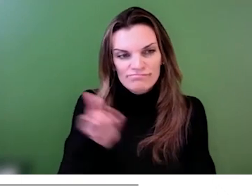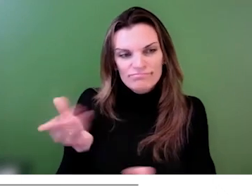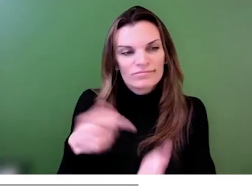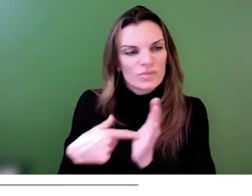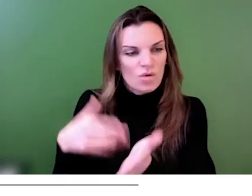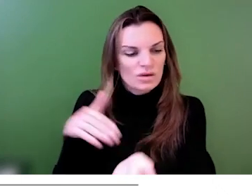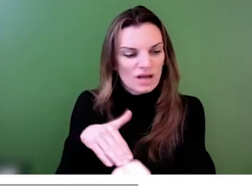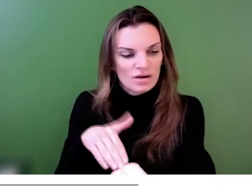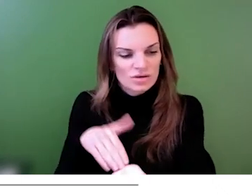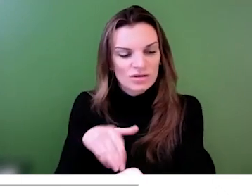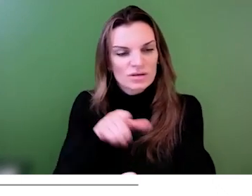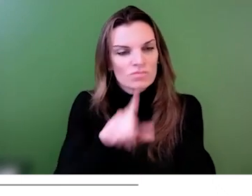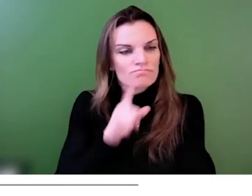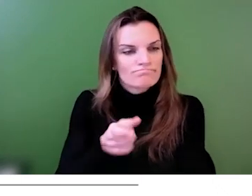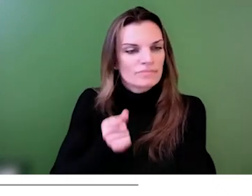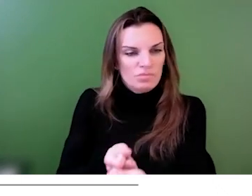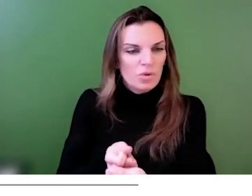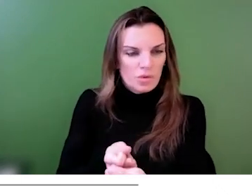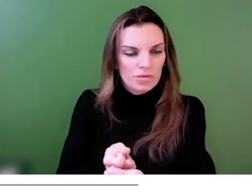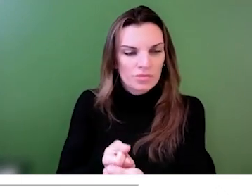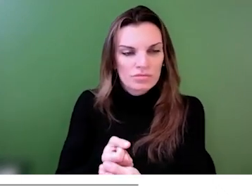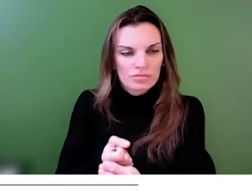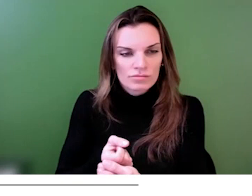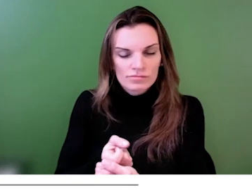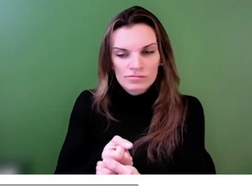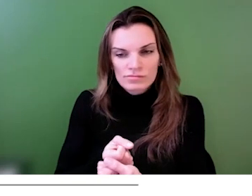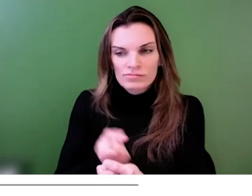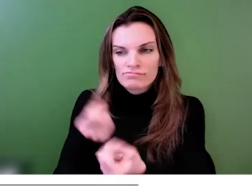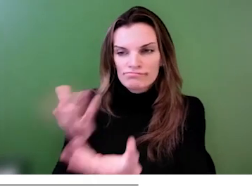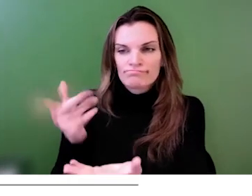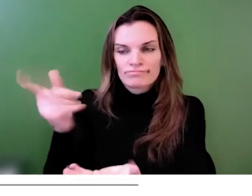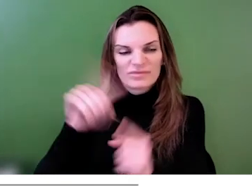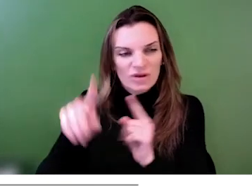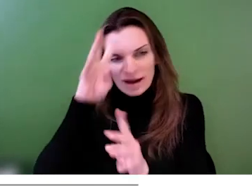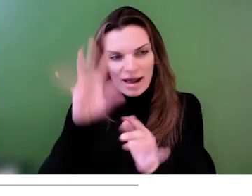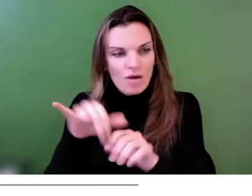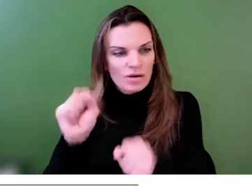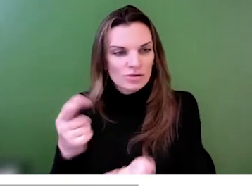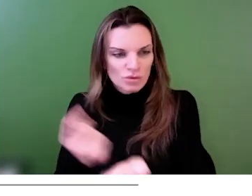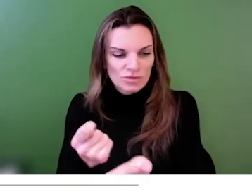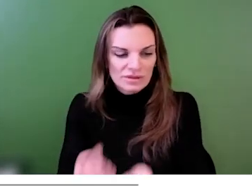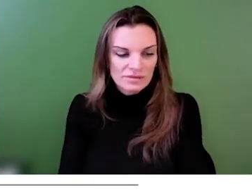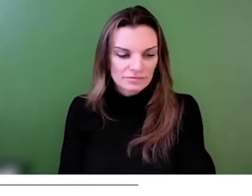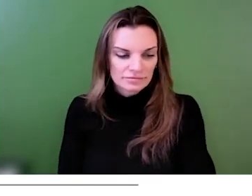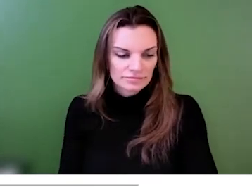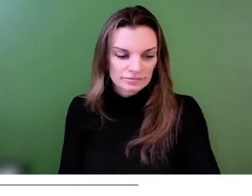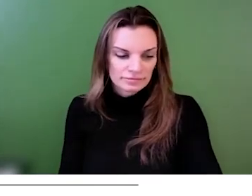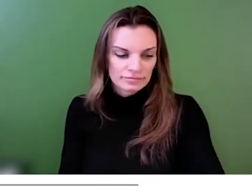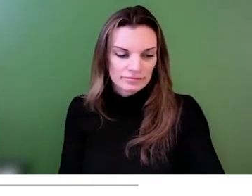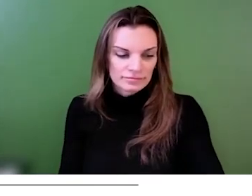kind of compiles everything and gives some ideas for treatment. Another thing is to try to